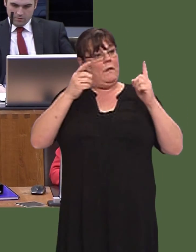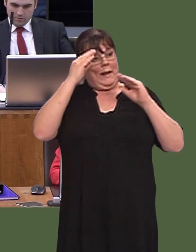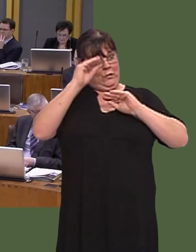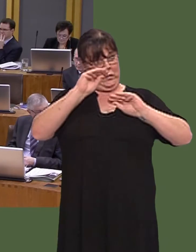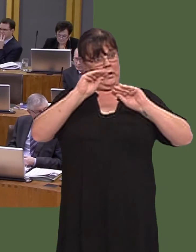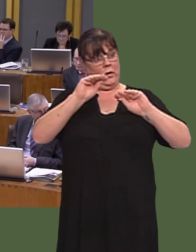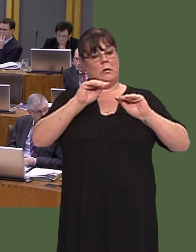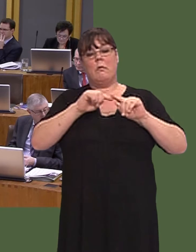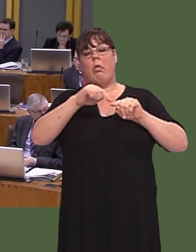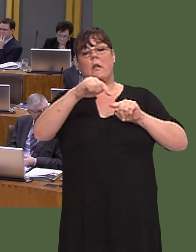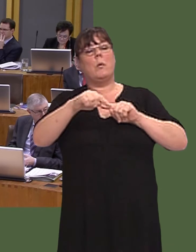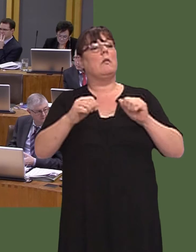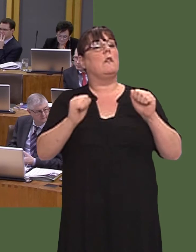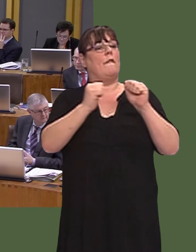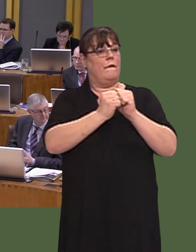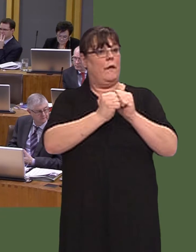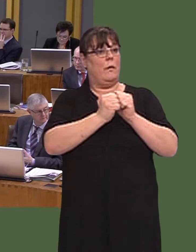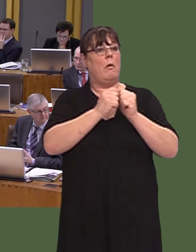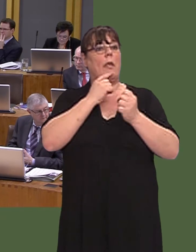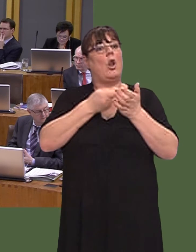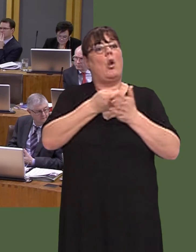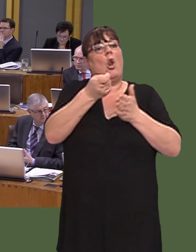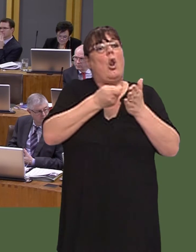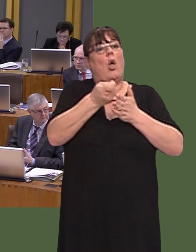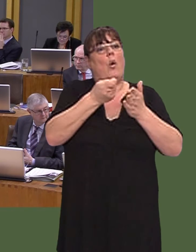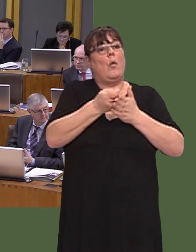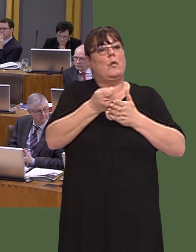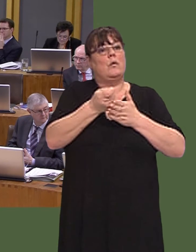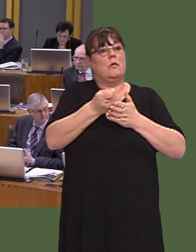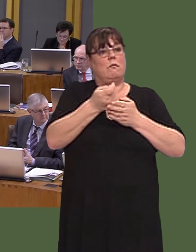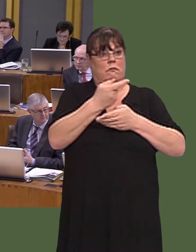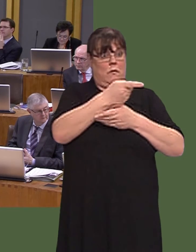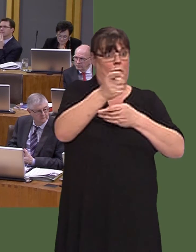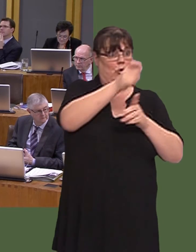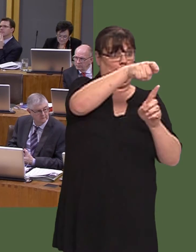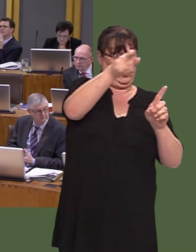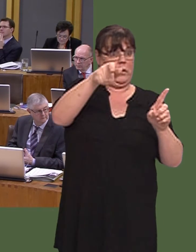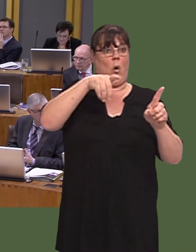will confirm this week that loans are to be made available to students beginning a postgraduate